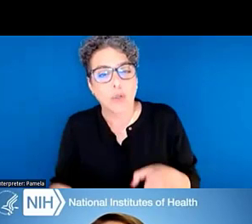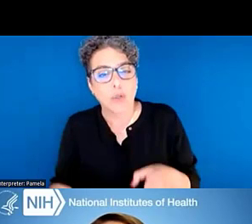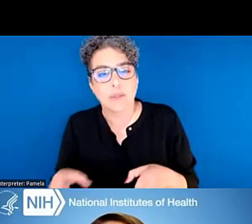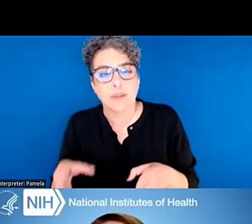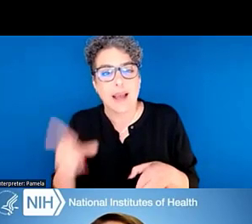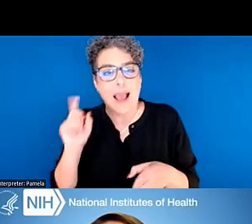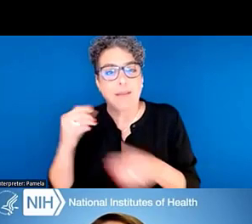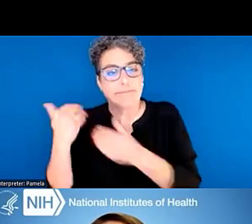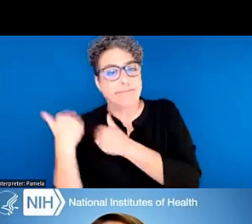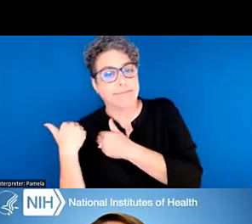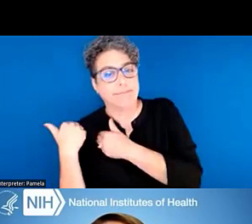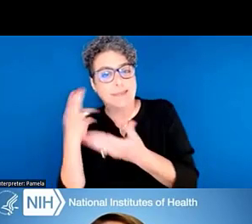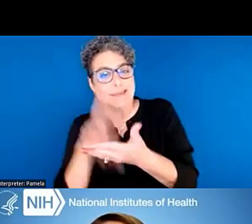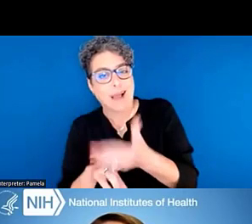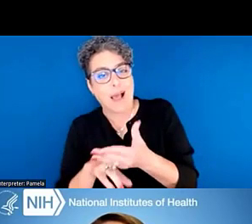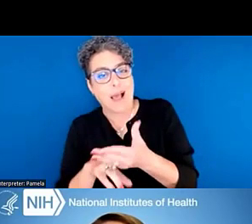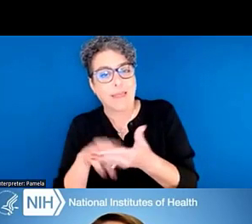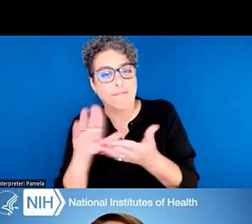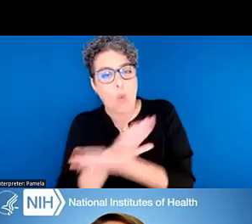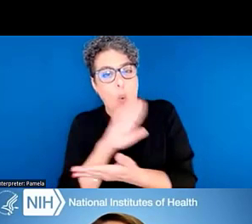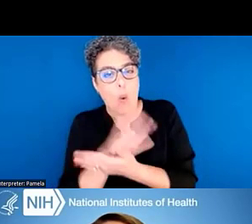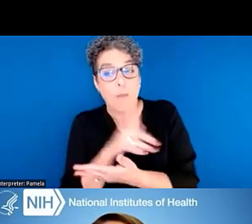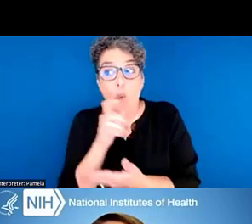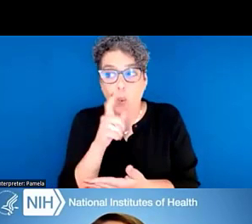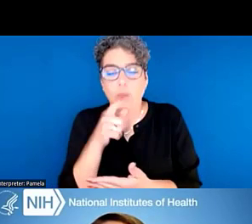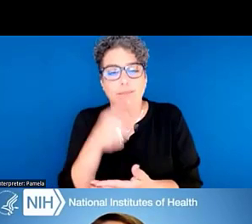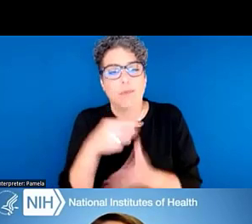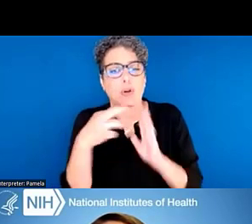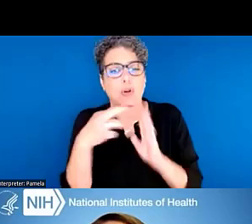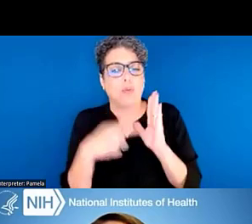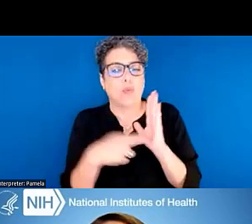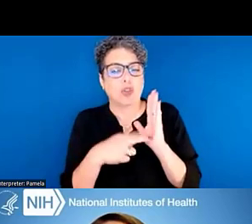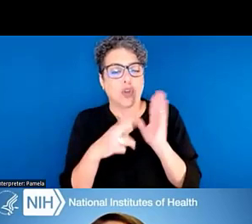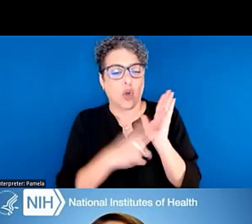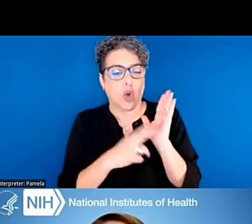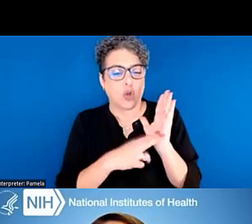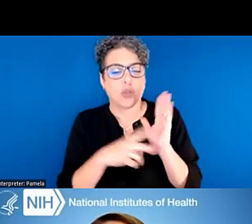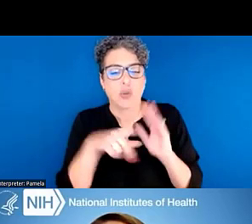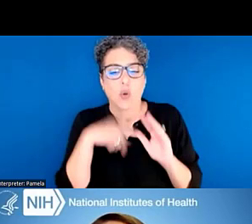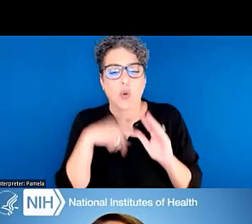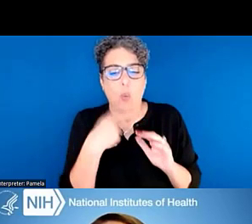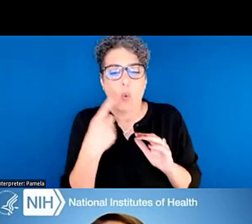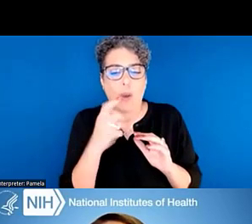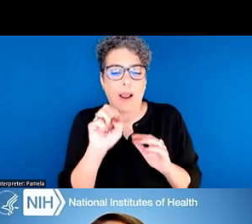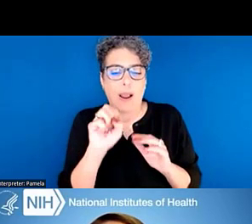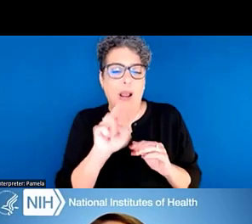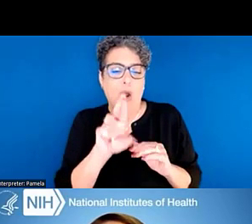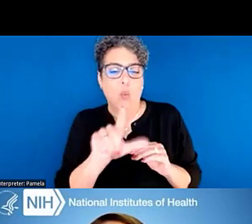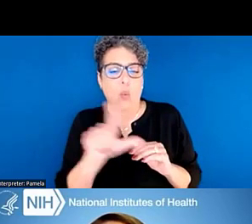that is the nurse that enrolled the patient. Anyway, after an hour .. Second bullet I'm reading.